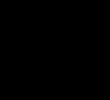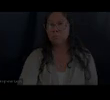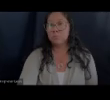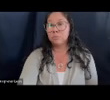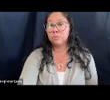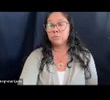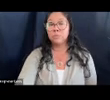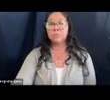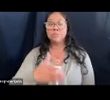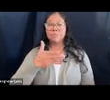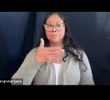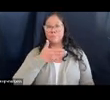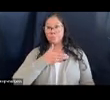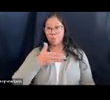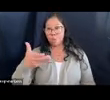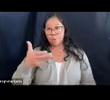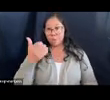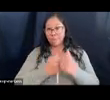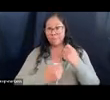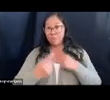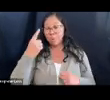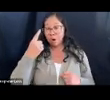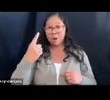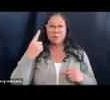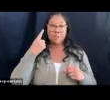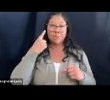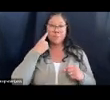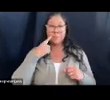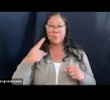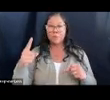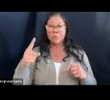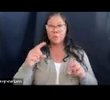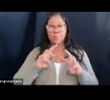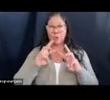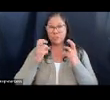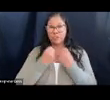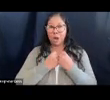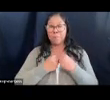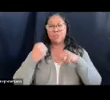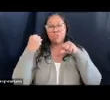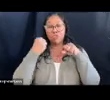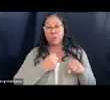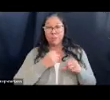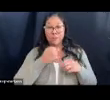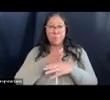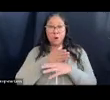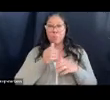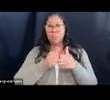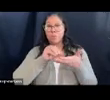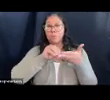Welcome everyone to the strengthening partnerships for students with disabilities webinar series.